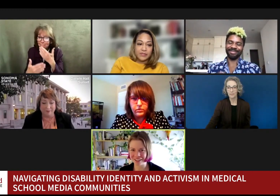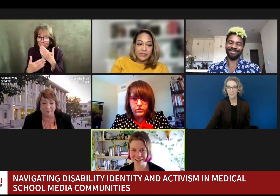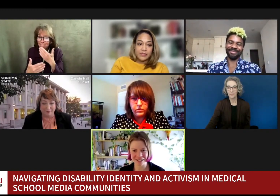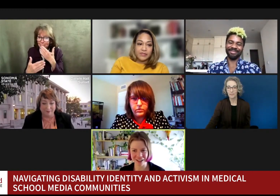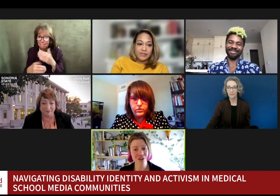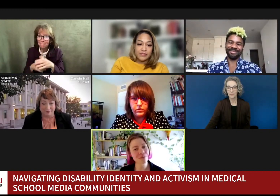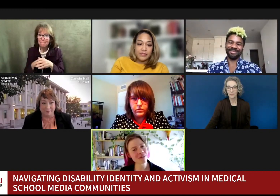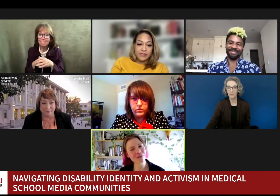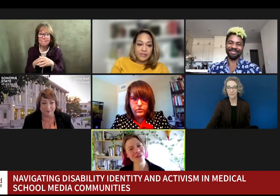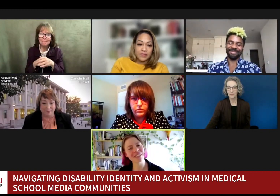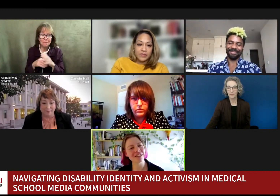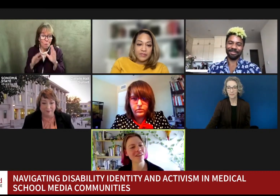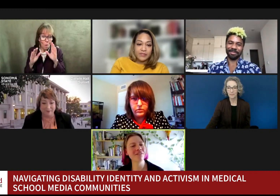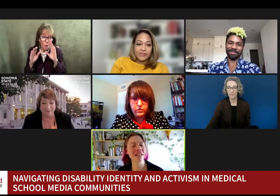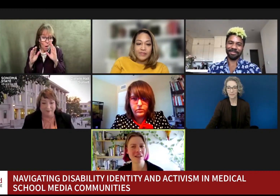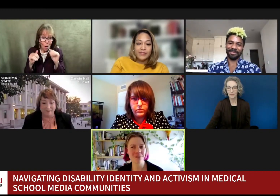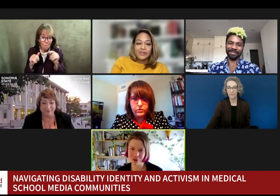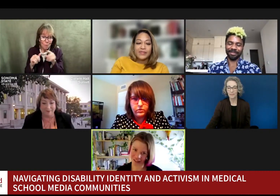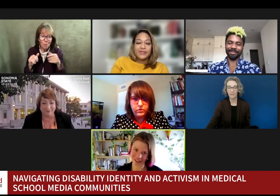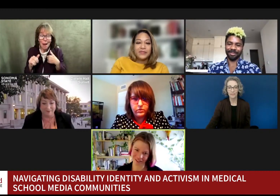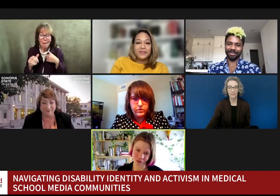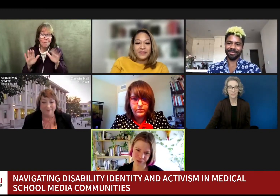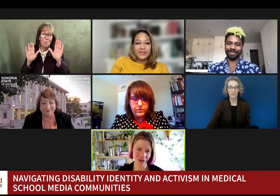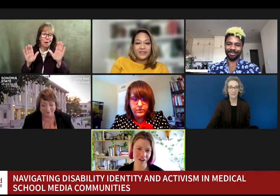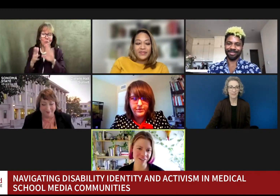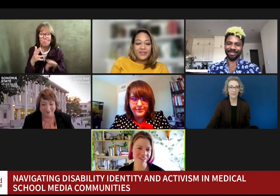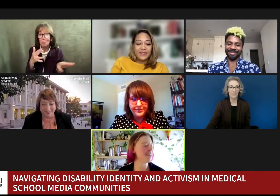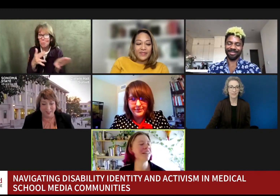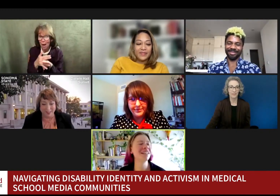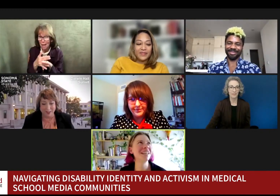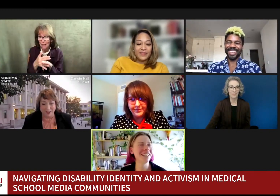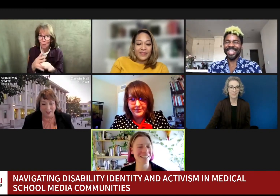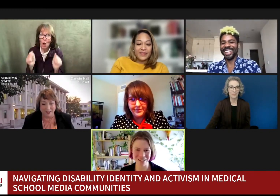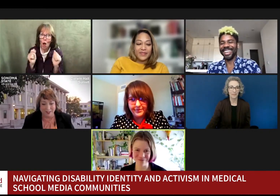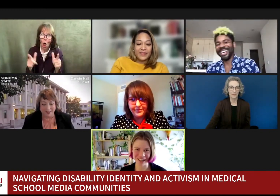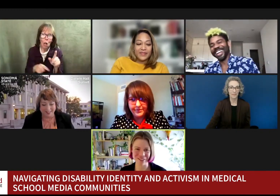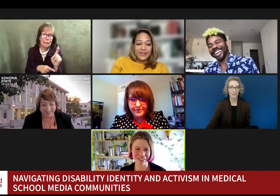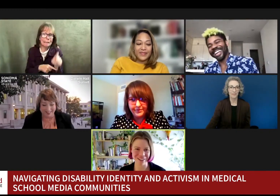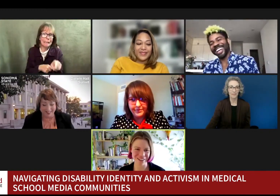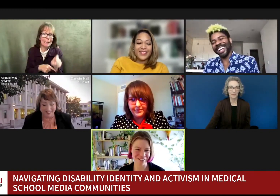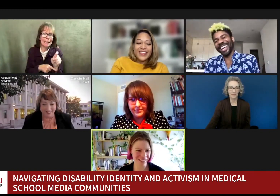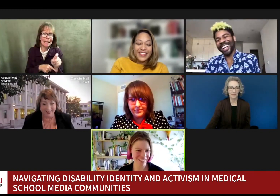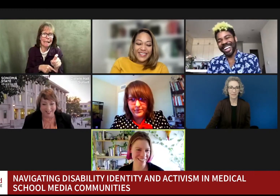And I hope everyone has a lovely break, which we all definitely need in the middle of a long conference.